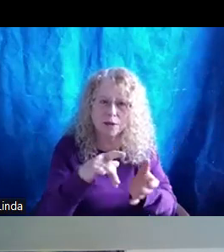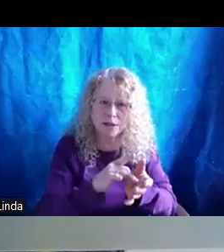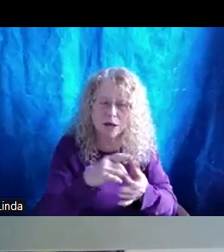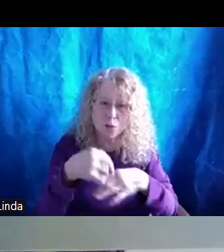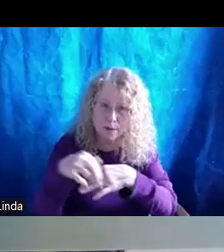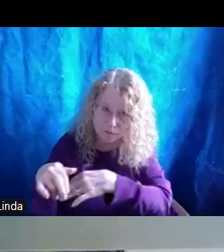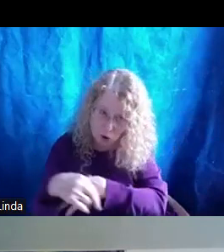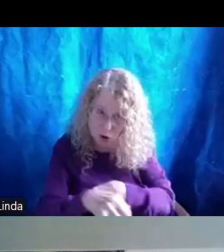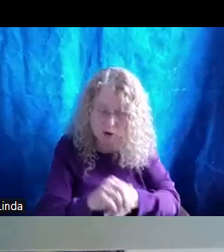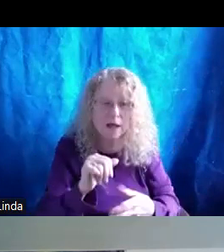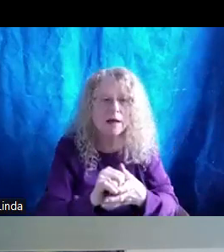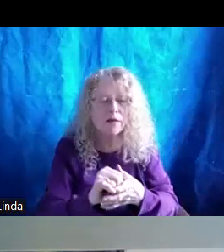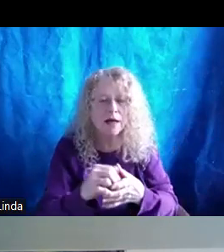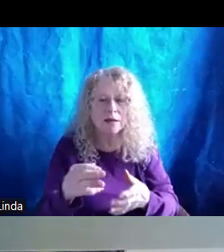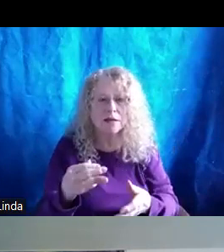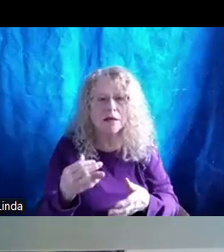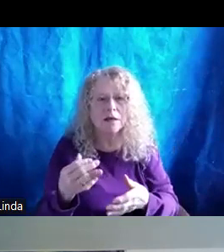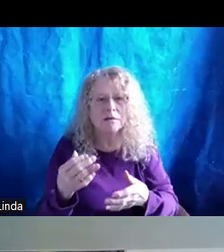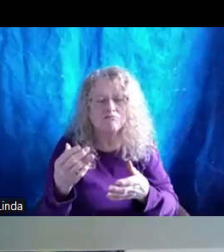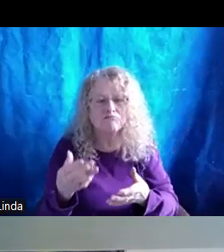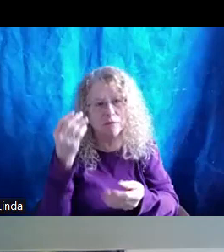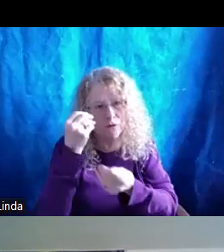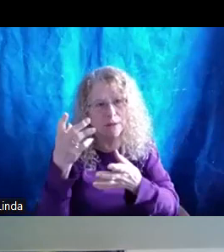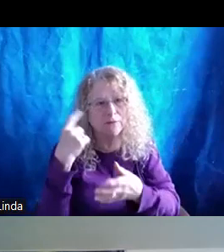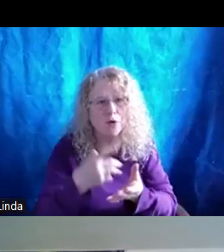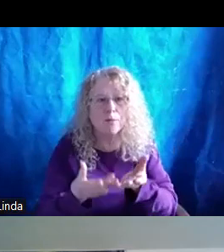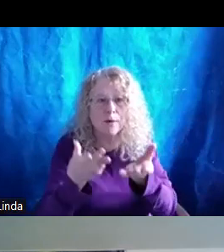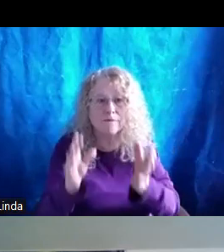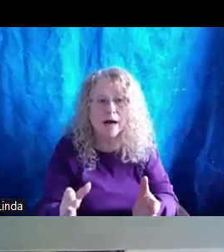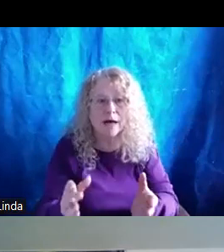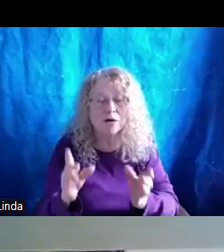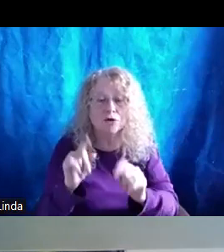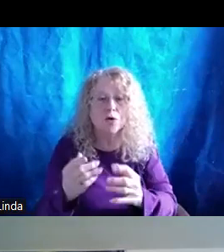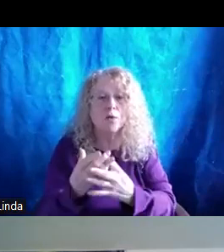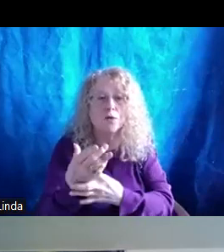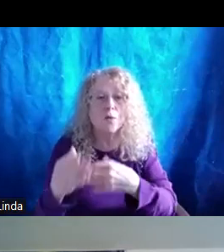RESOURCE TO PROVIDERS TO HELP THEM GET THROUGH THE LISTING PROCESS WITH ODHS THEN TO HELP